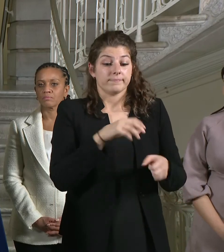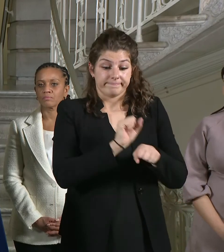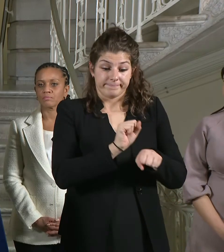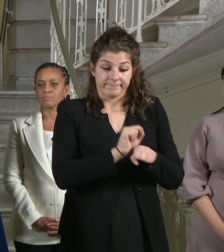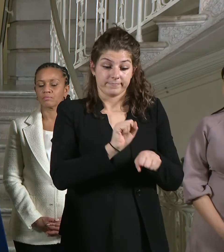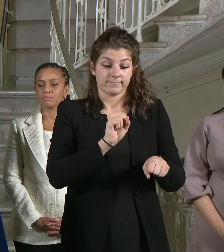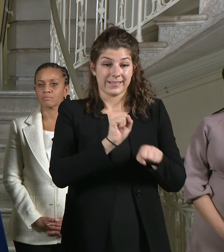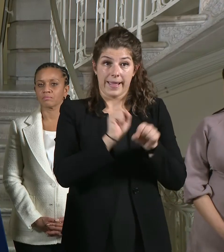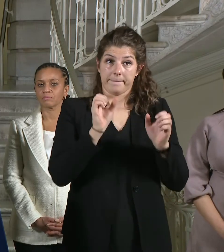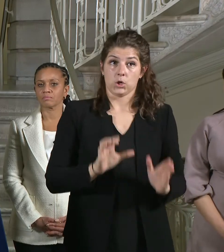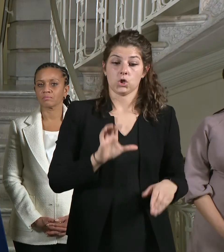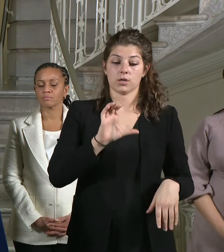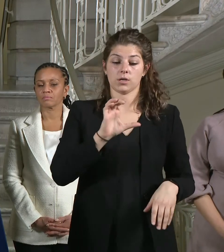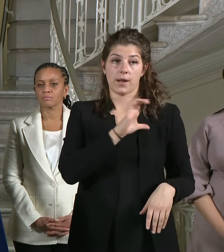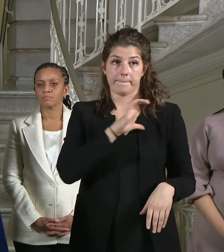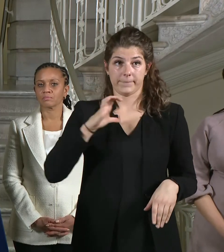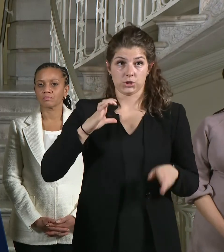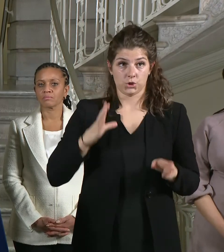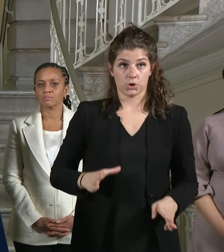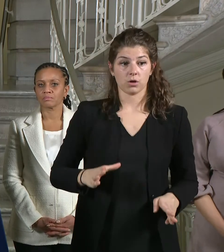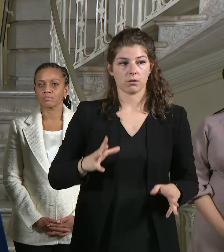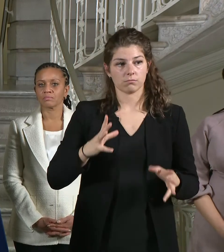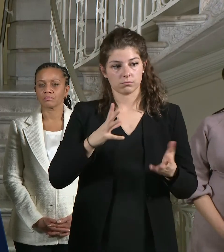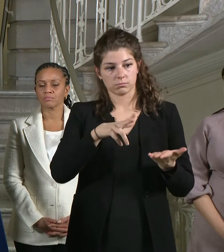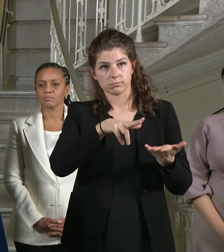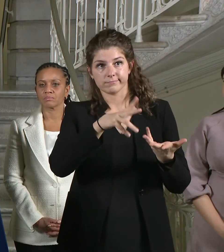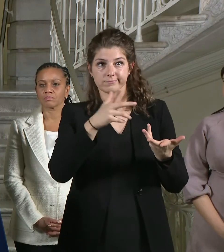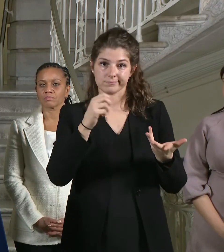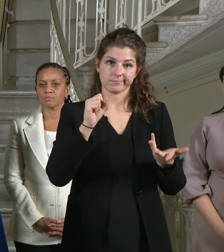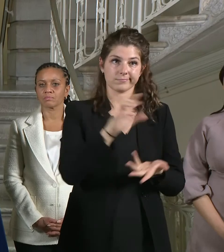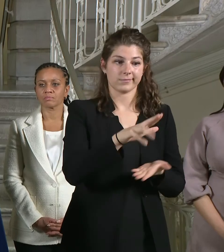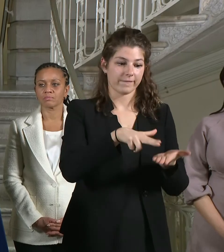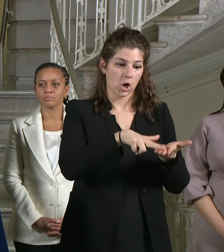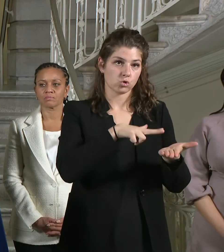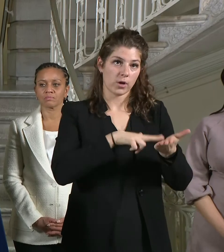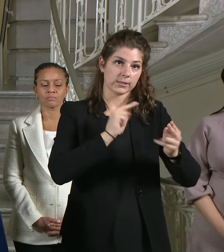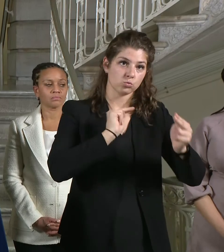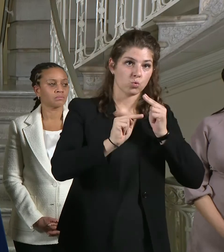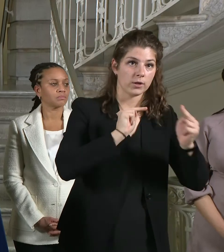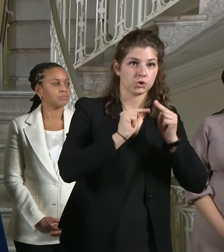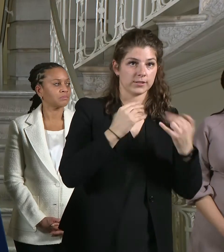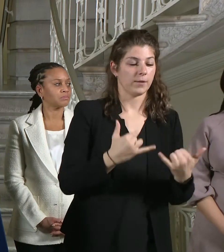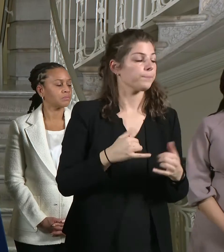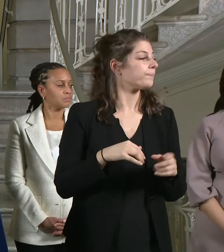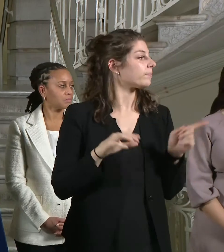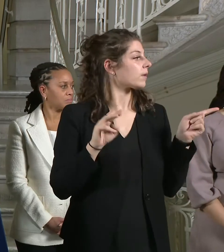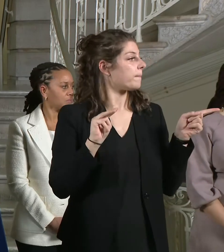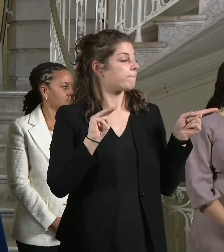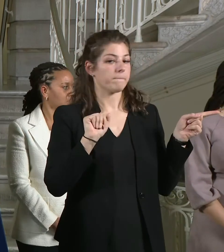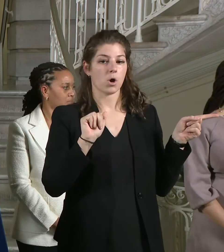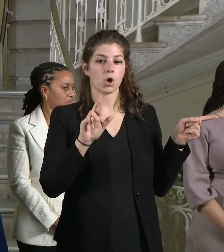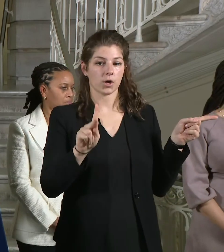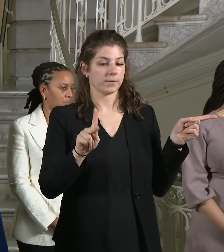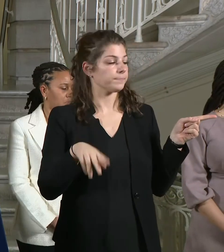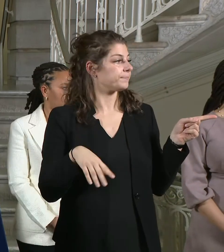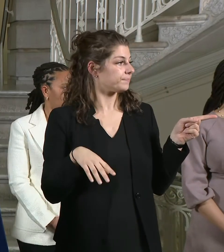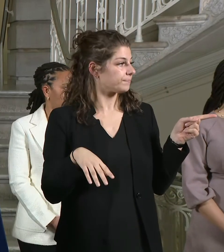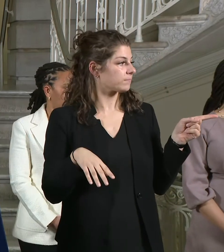THAT THEY